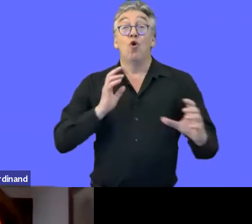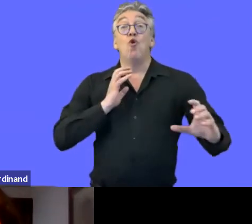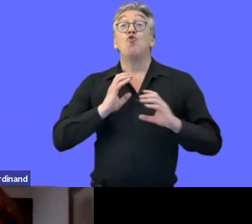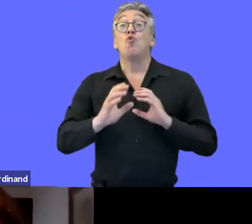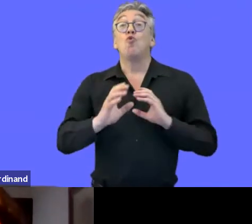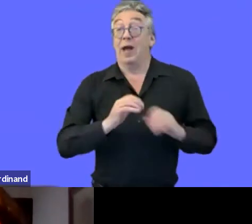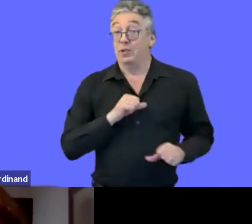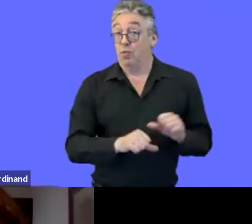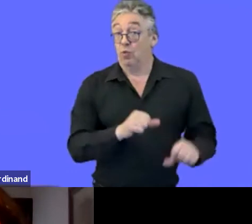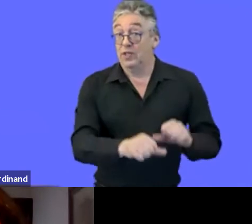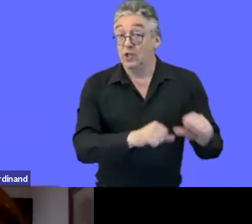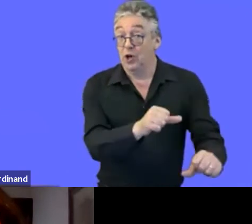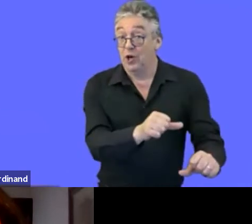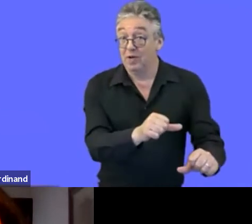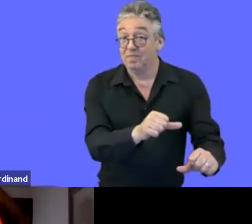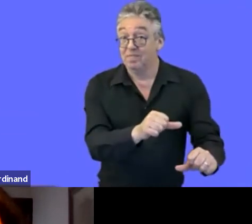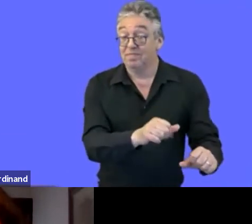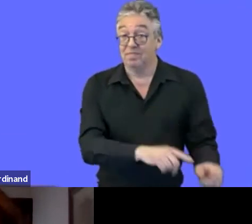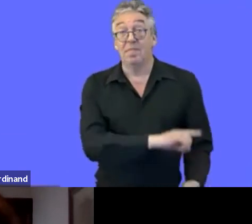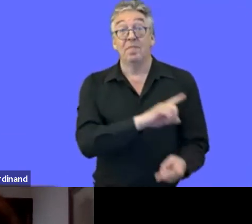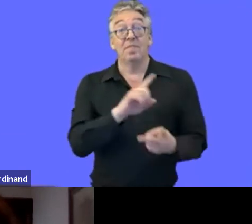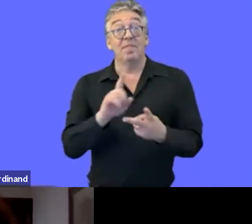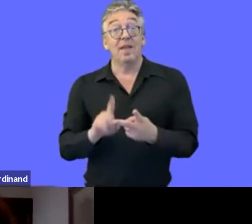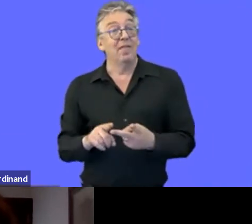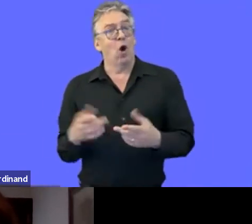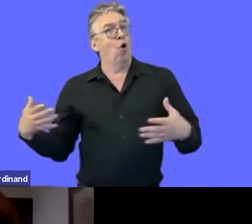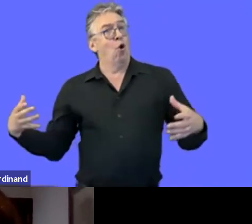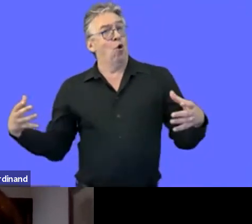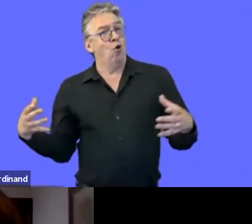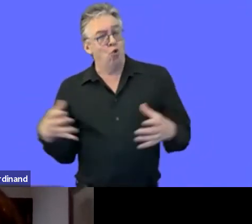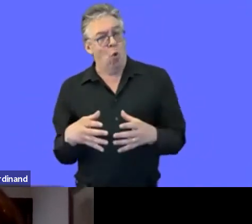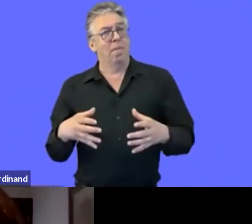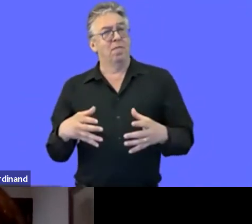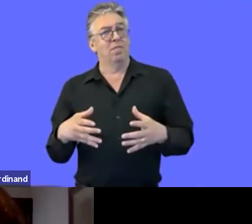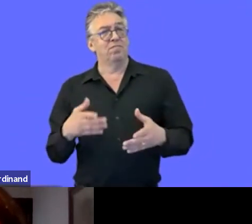or security of the person for whom remedy is being sought after